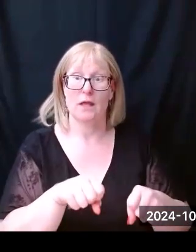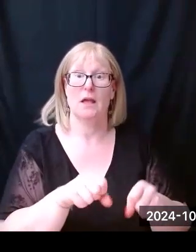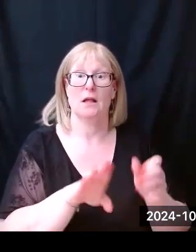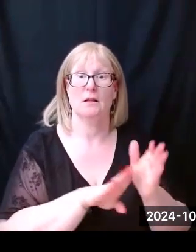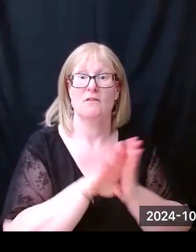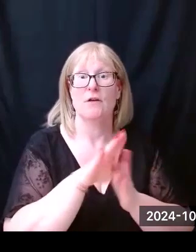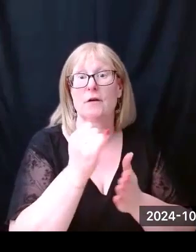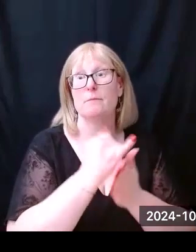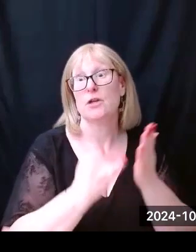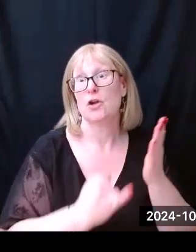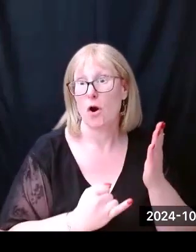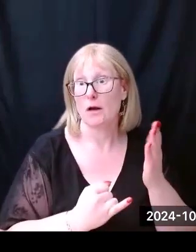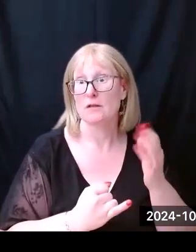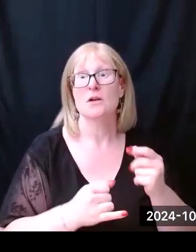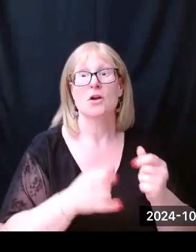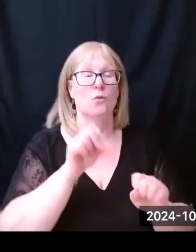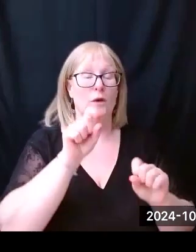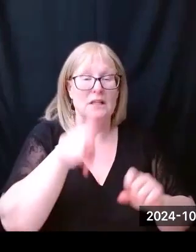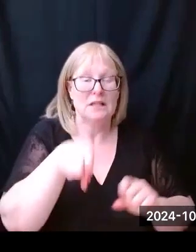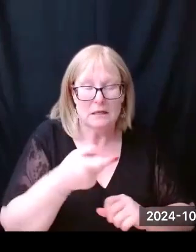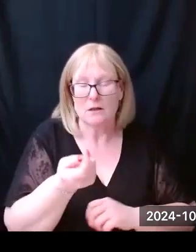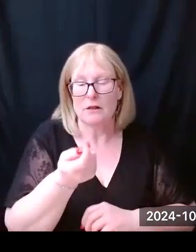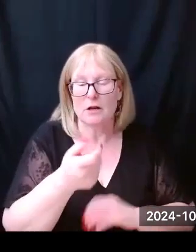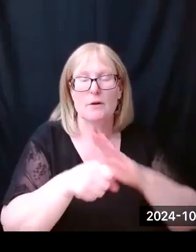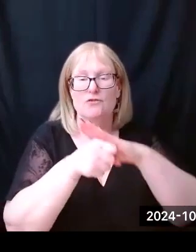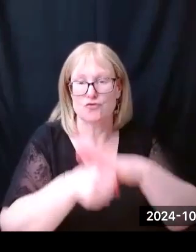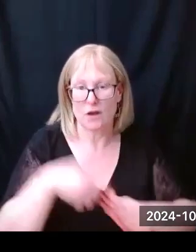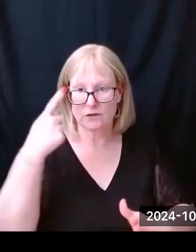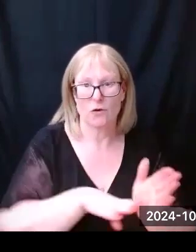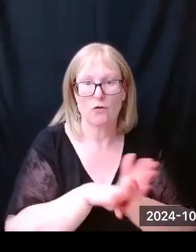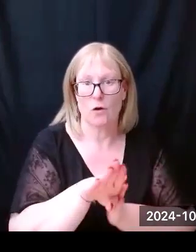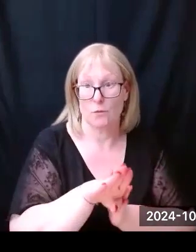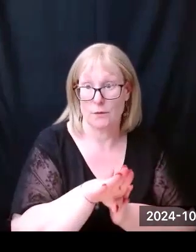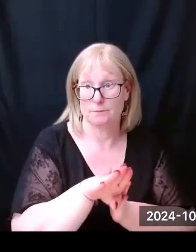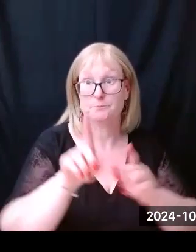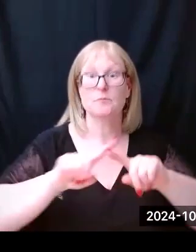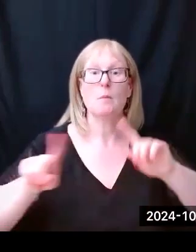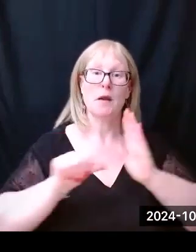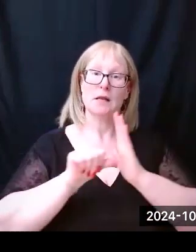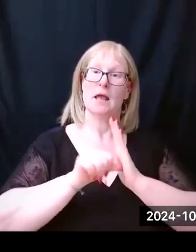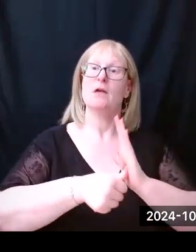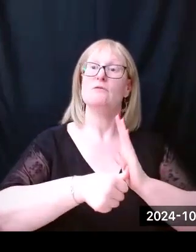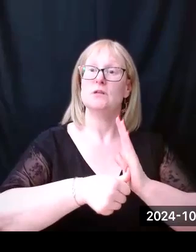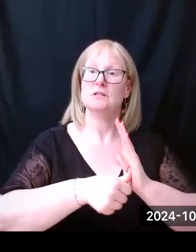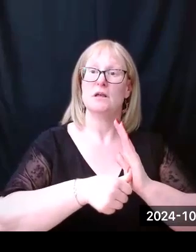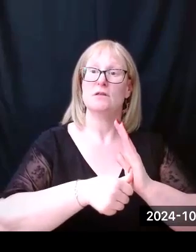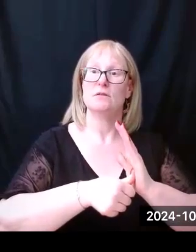What this really does, though, is it highlights that the repair is important. We don't want to hide